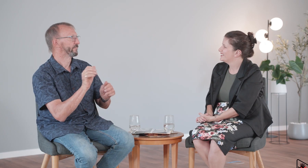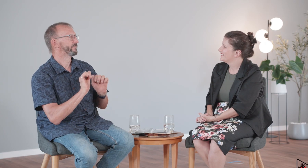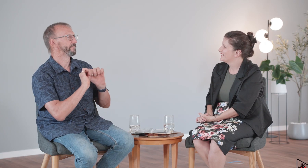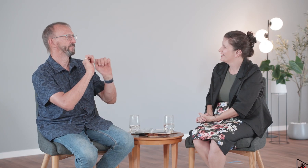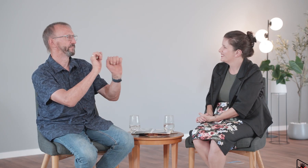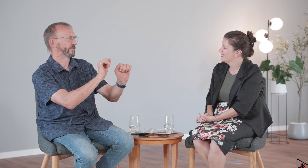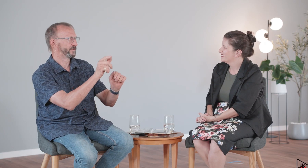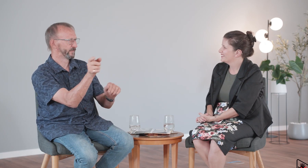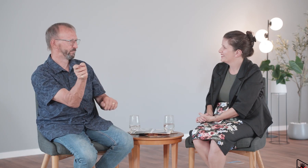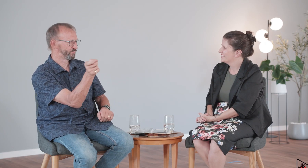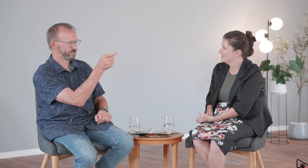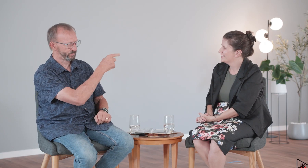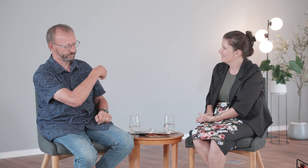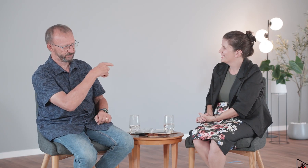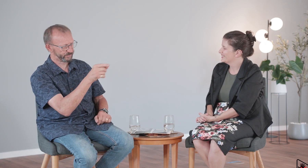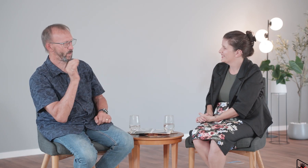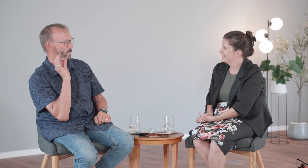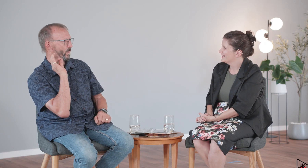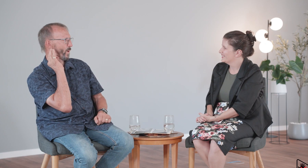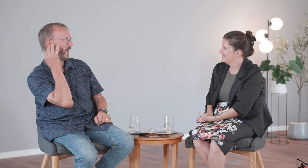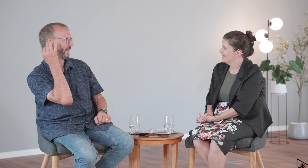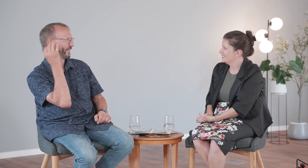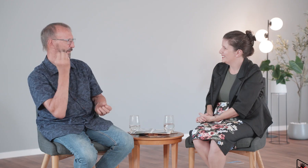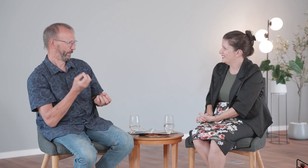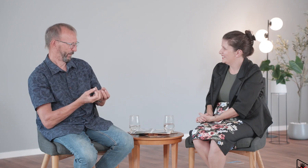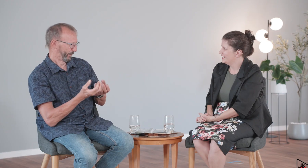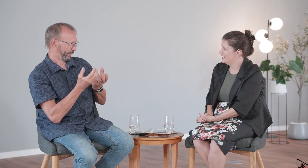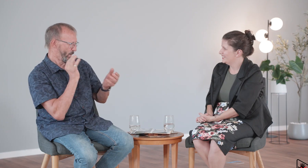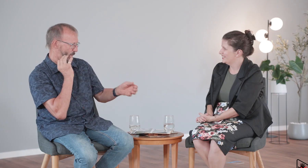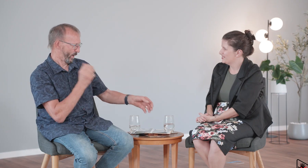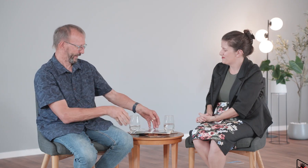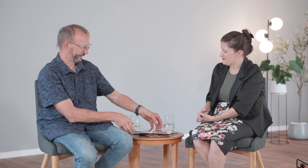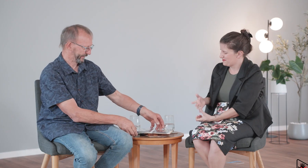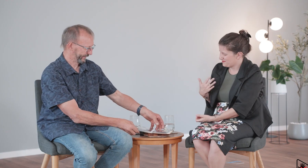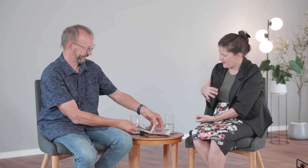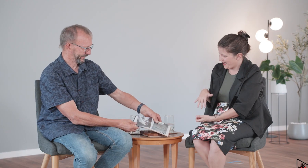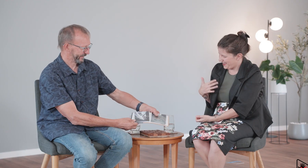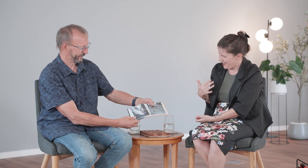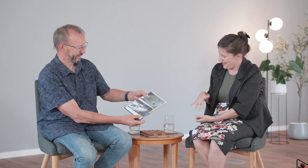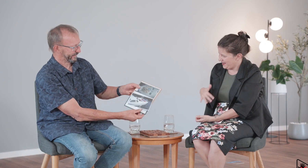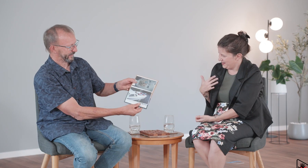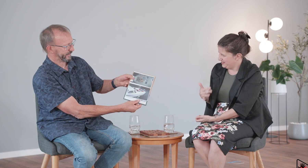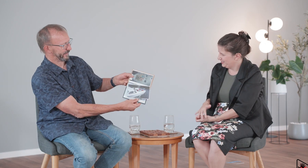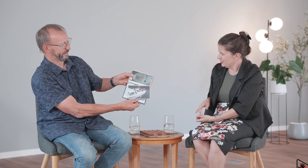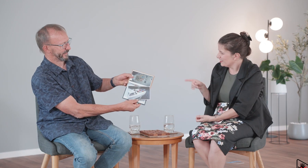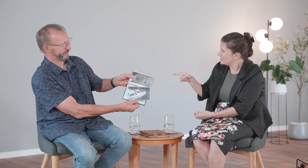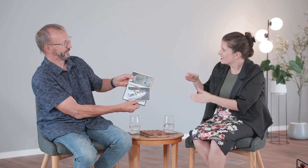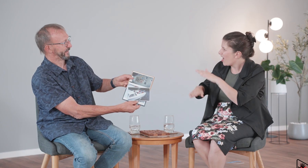and we asked him to spray paint the hull white. So, you can see this nice